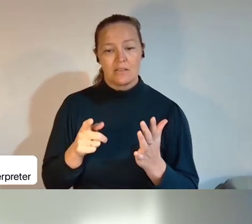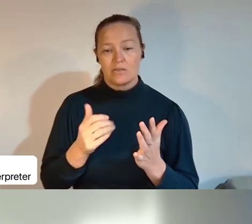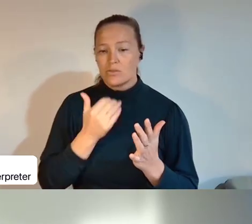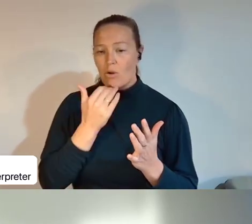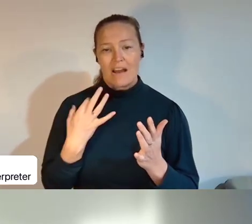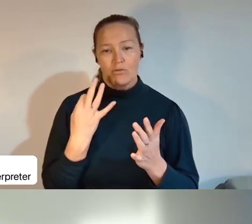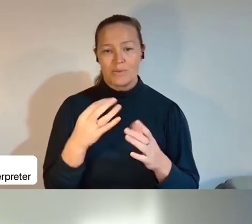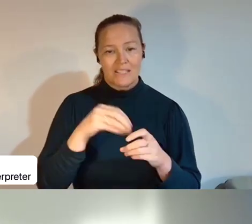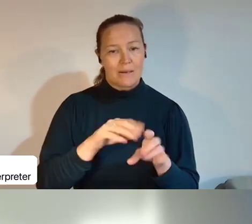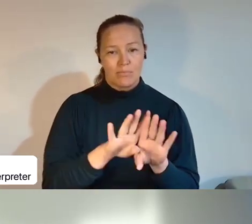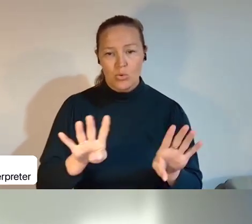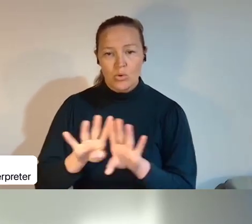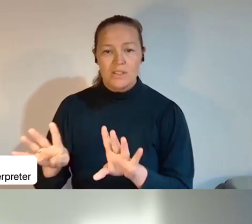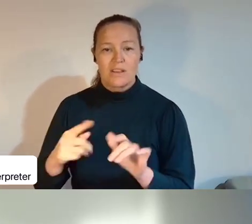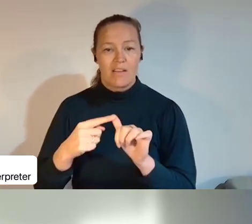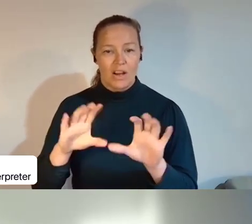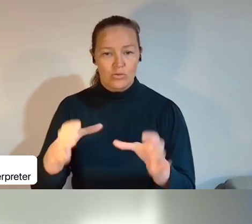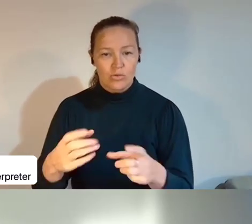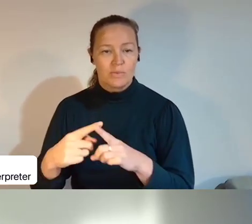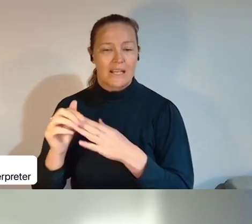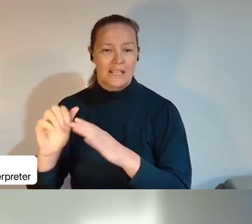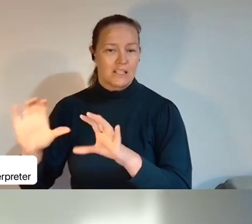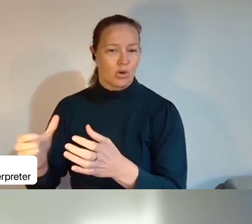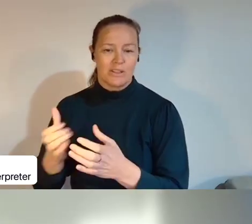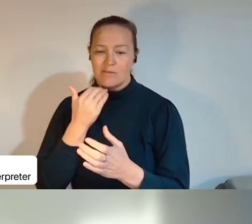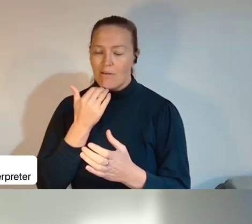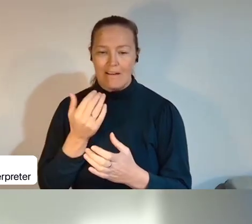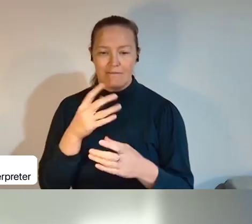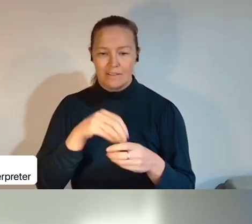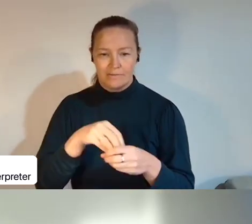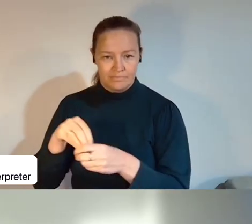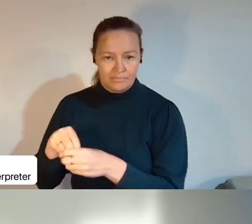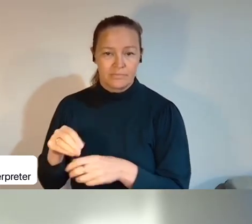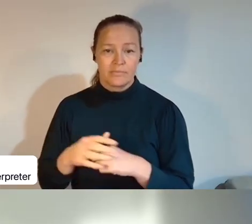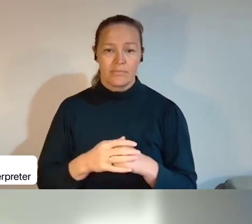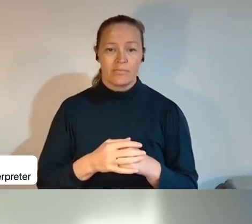advisory groups and leadership bodies, including within organisations that provide services to